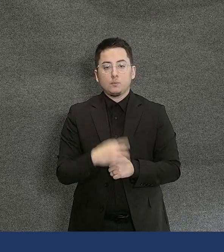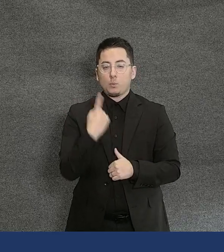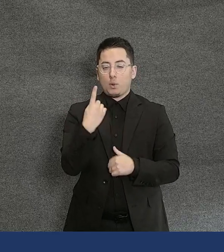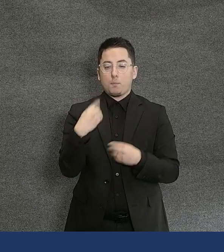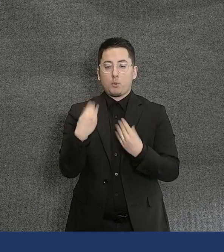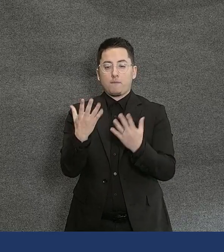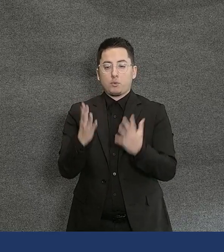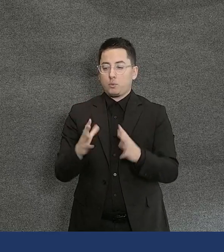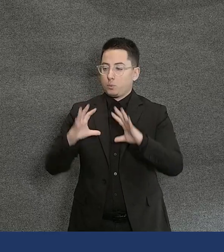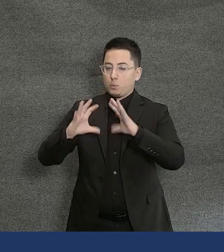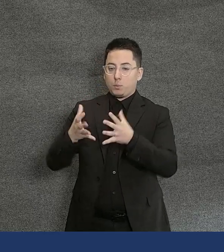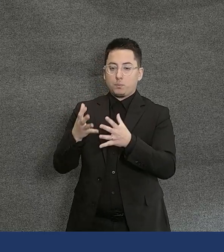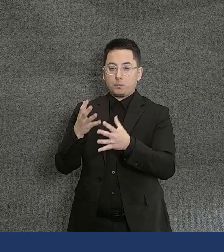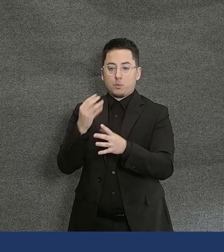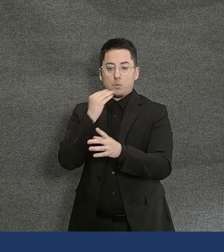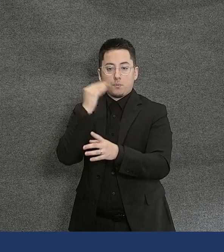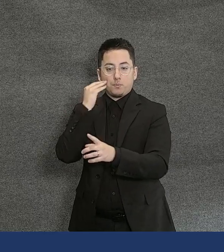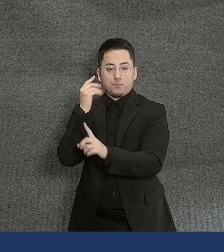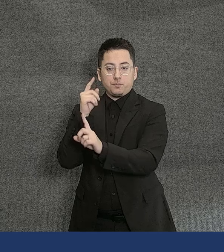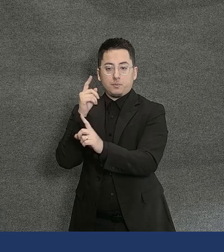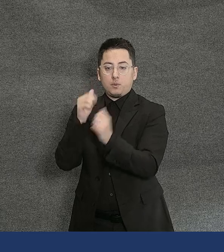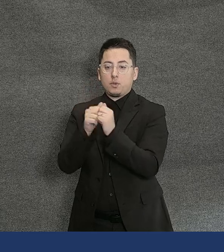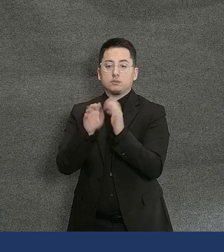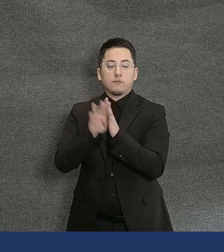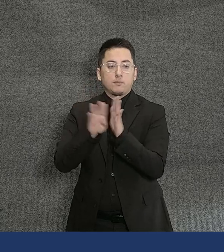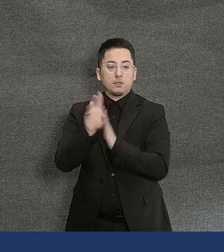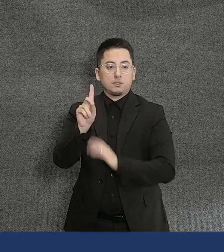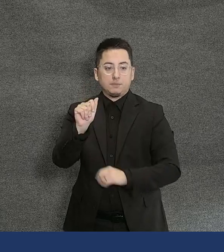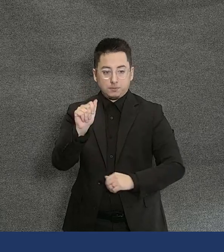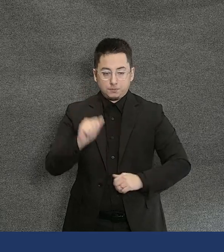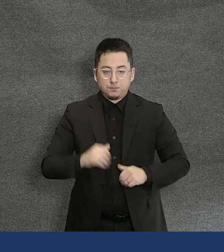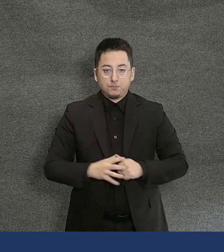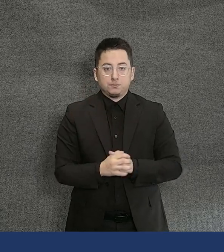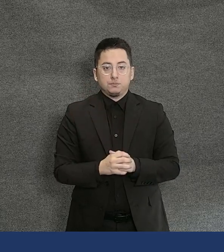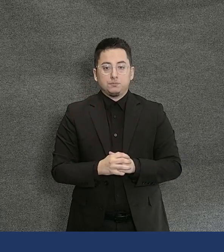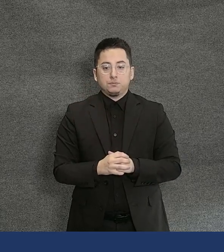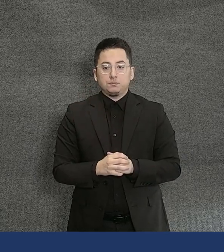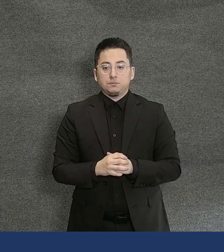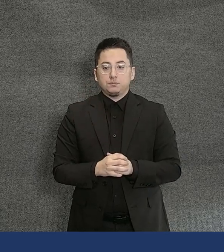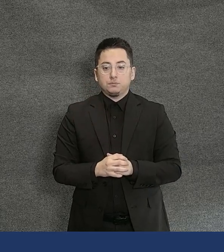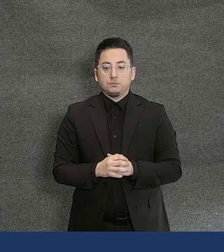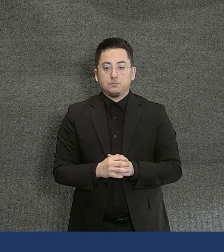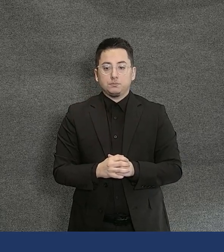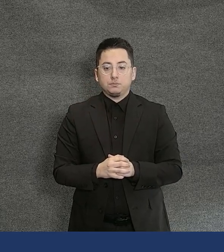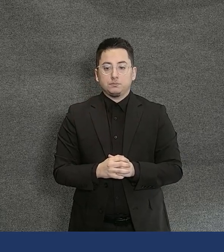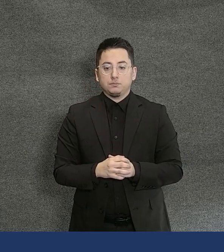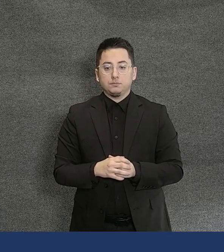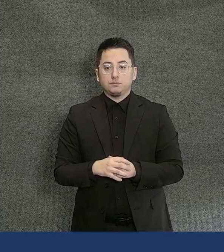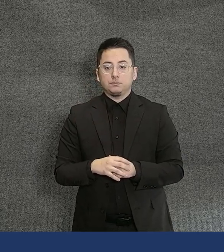with developmental disabilities. Like Representative Hicks, I came into the legislature